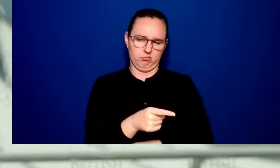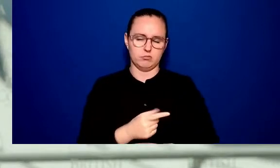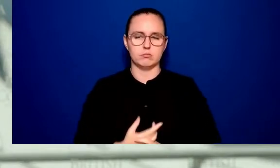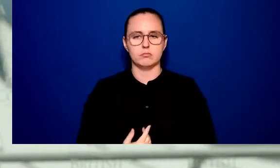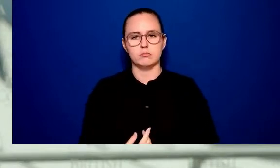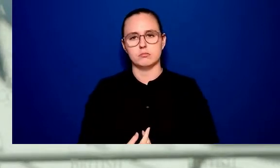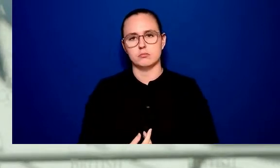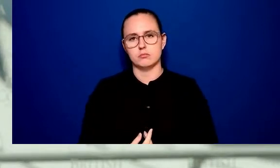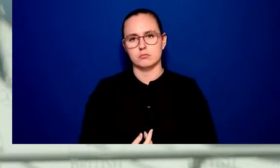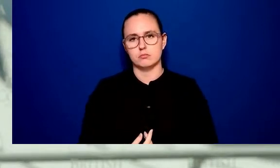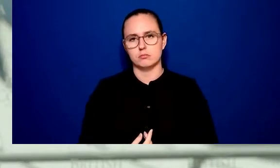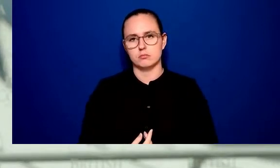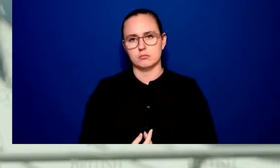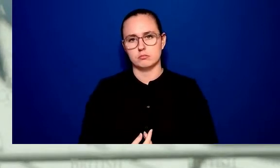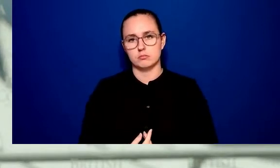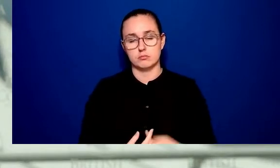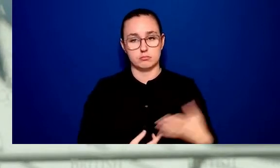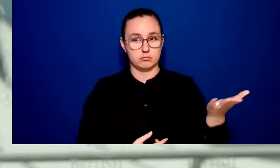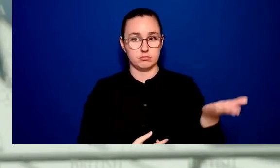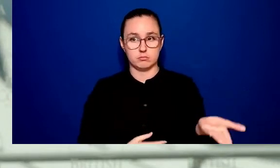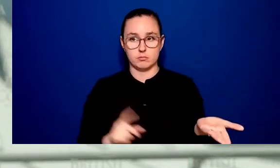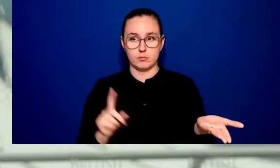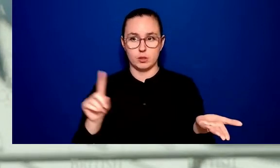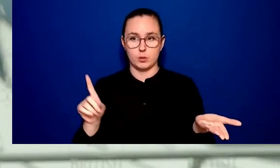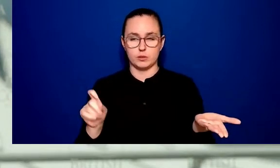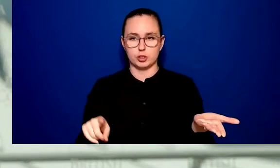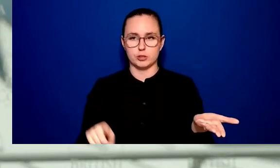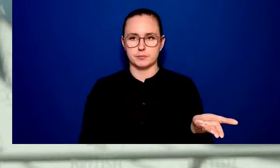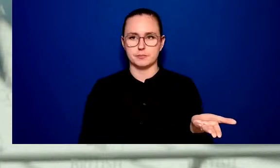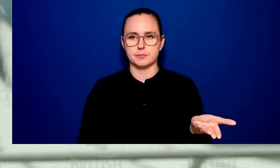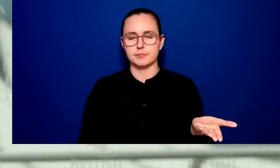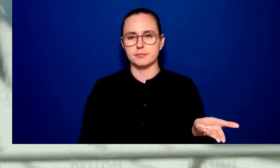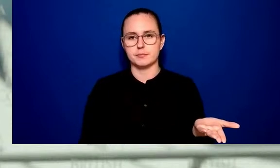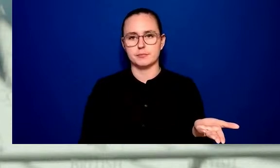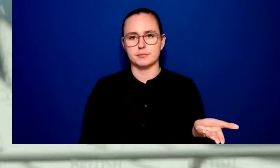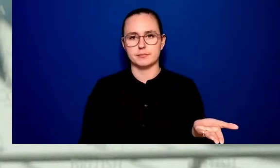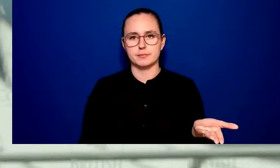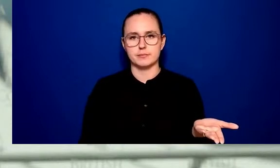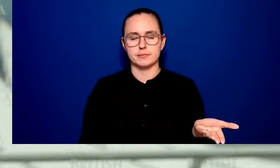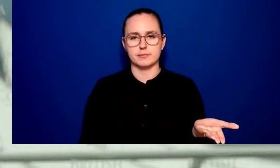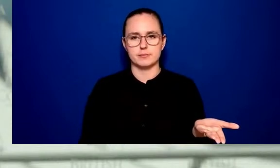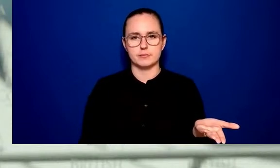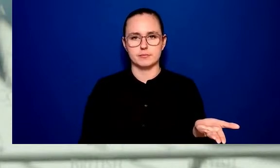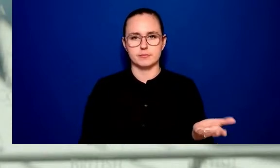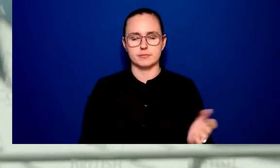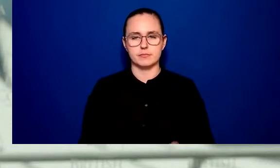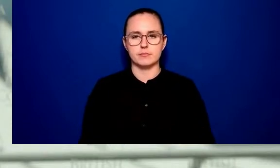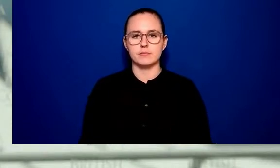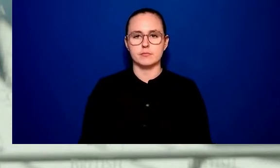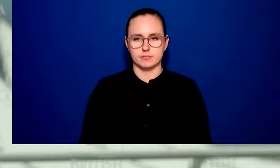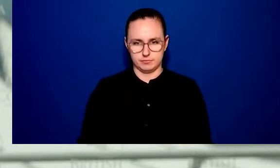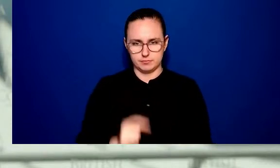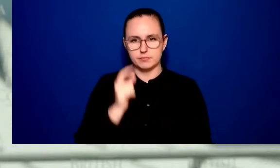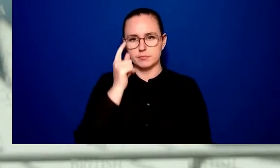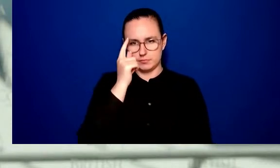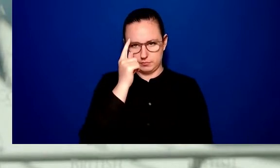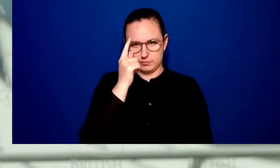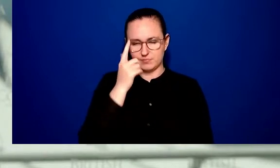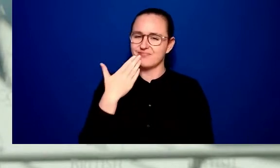from Zhengzhou. Global Mail. Please go ahead. Thanks for taking my question. Will the